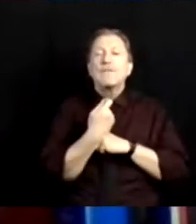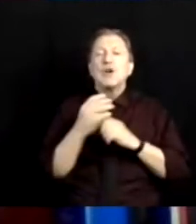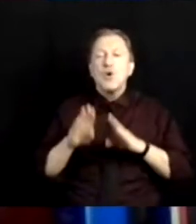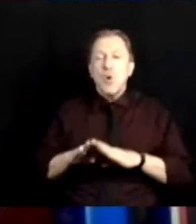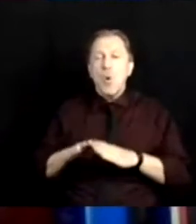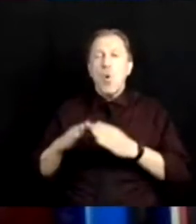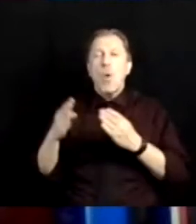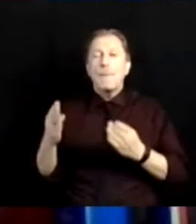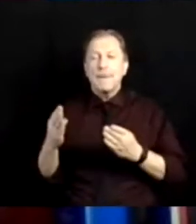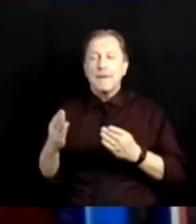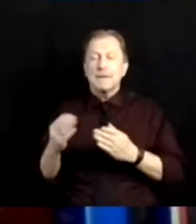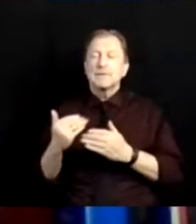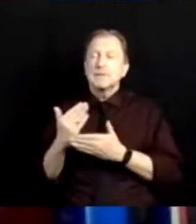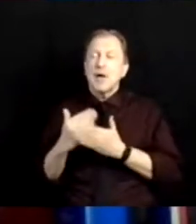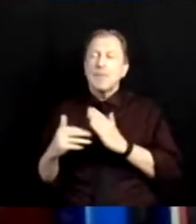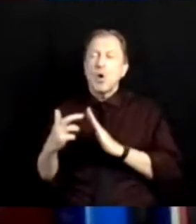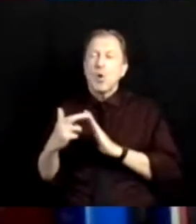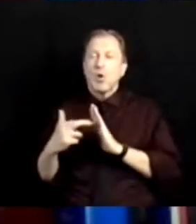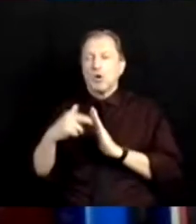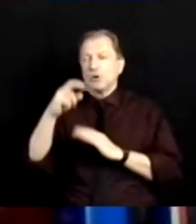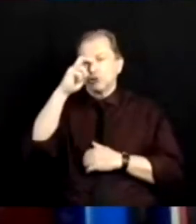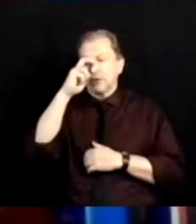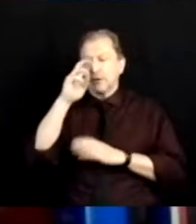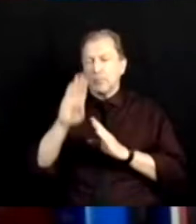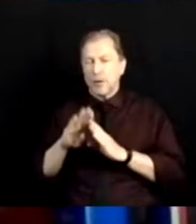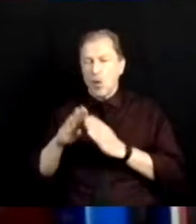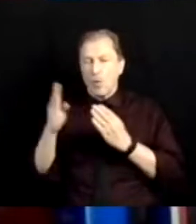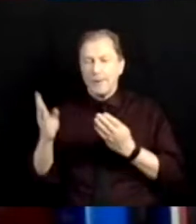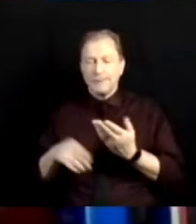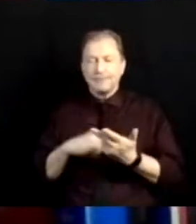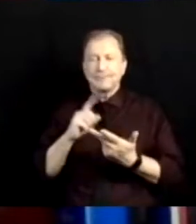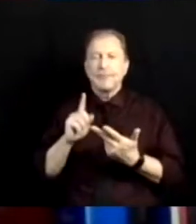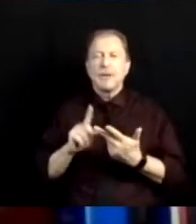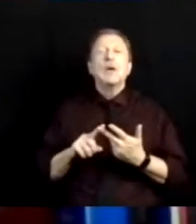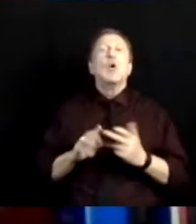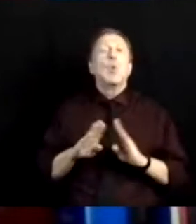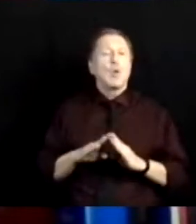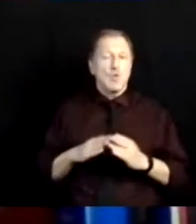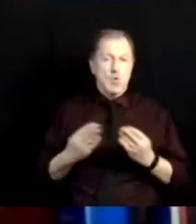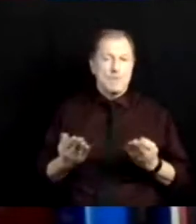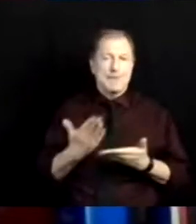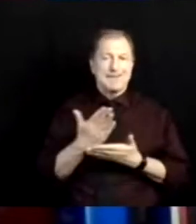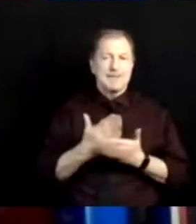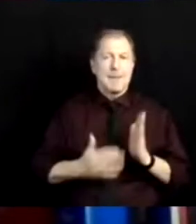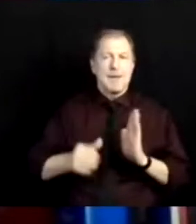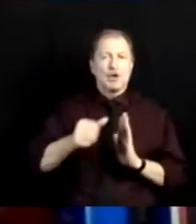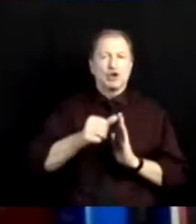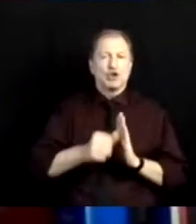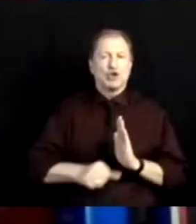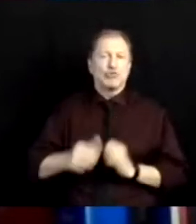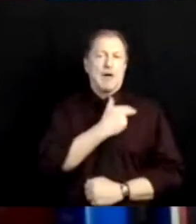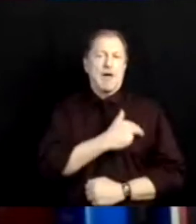WE WANT TO MAKE SURE THAT PEOPLE ARE SAFE IN THOSE SETTINGS. WE OPENED UP ELECTIVE SURGERIES